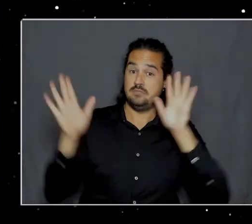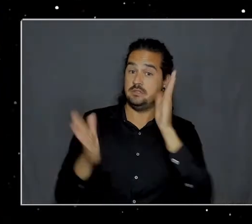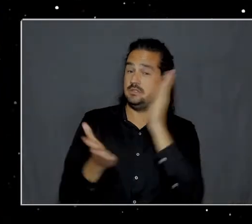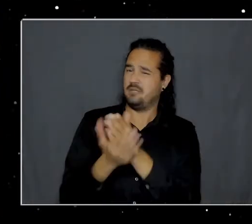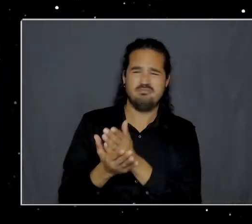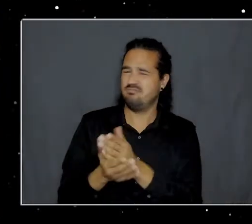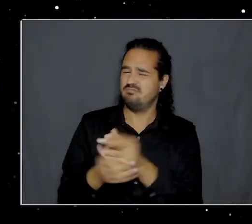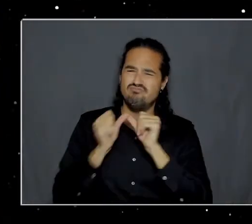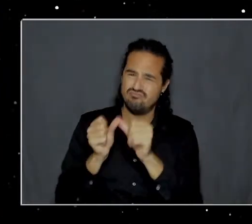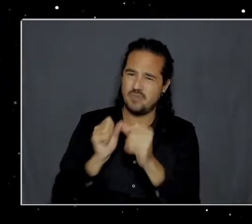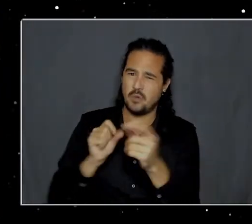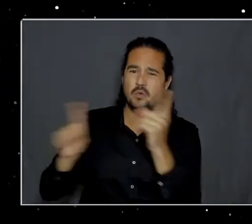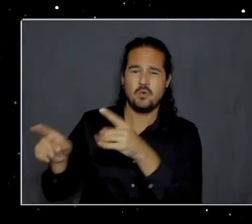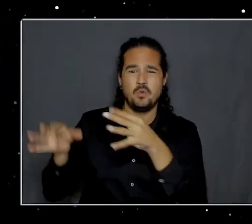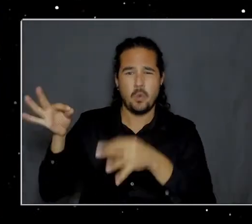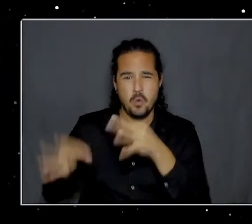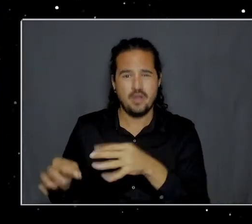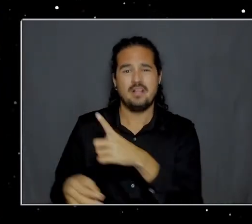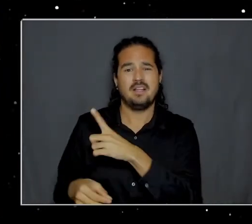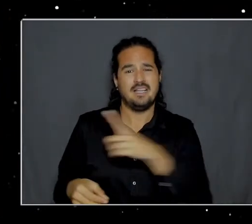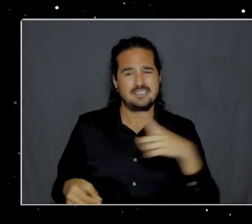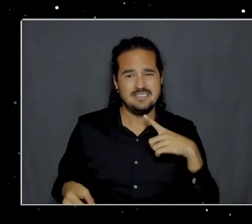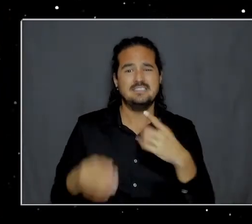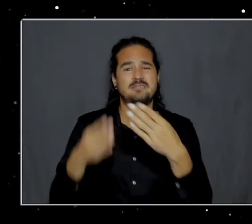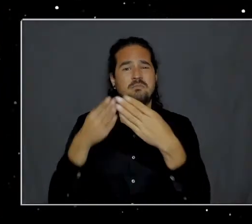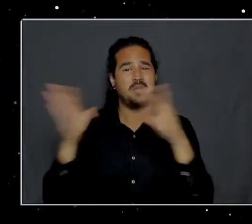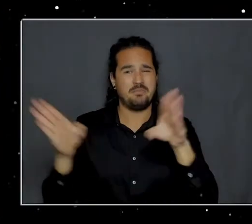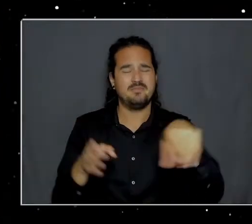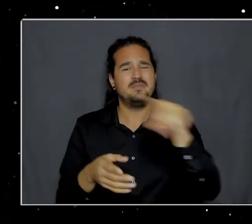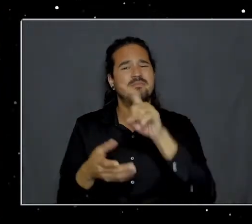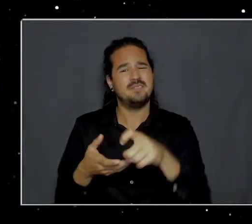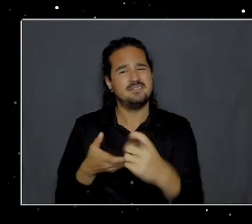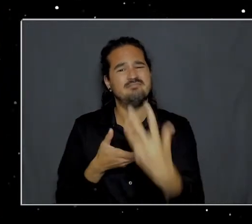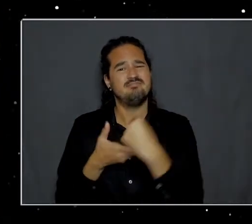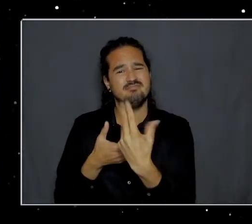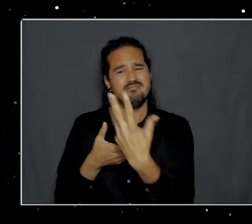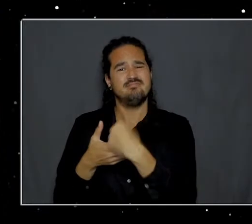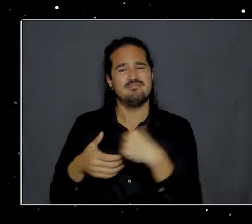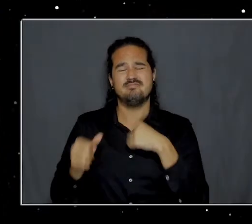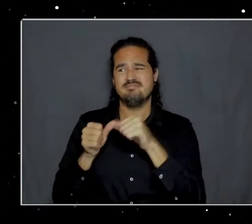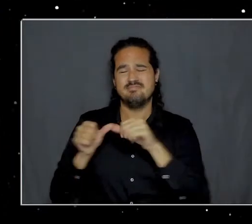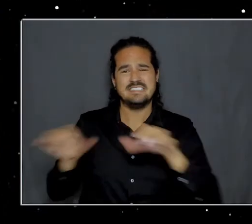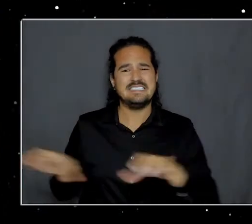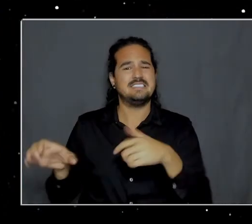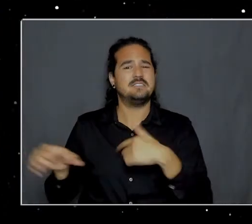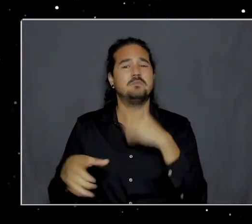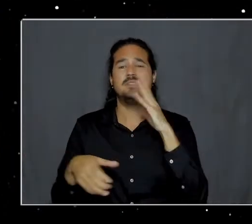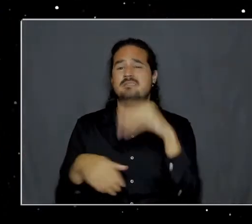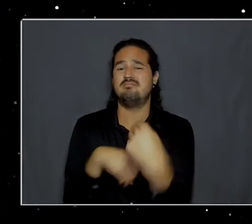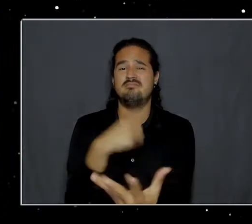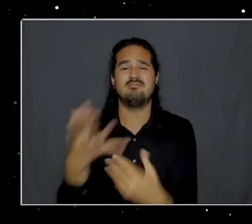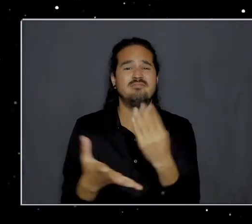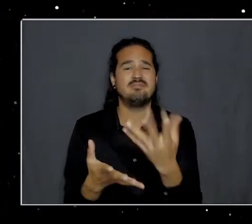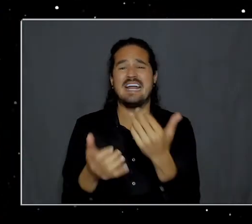PUBLIC SPHERE, ANY AND EVERYWHERE. WITH ANY AND EVERY TOOL AT OUR